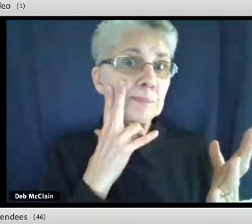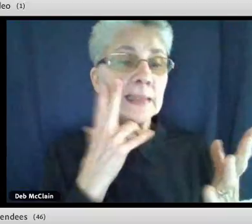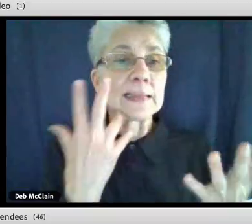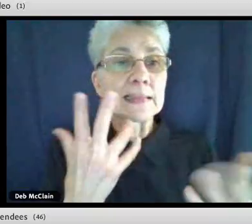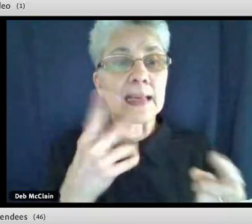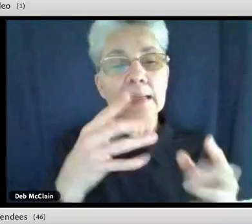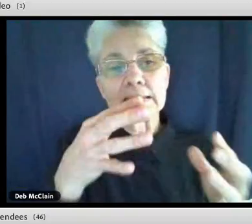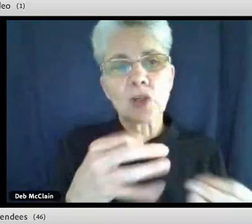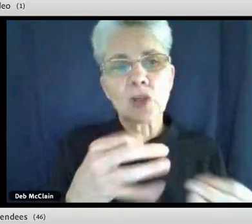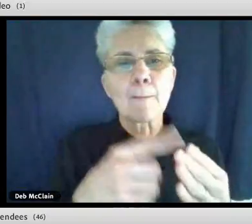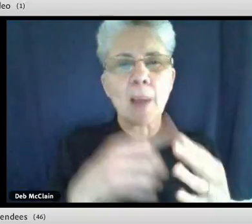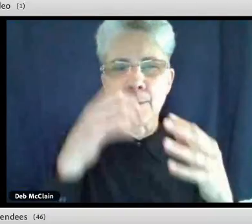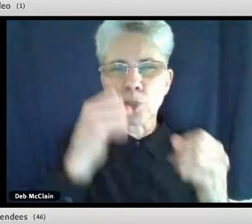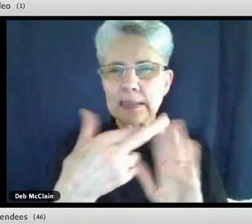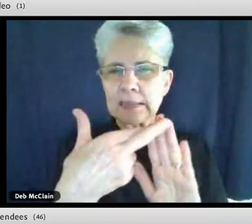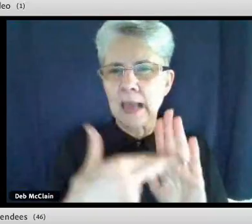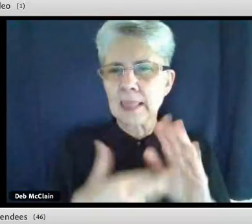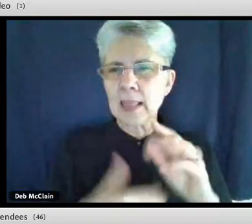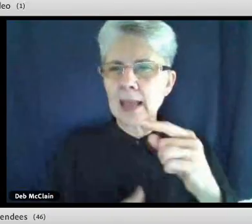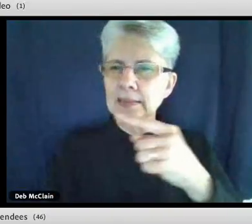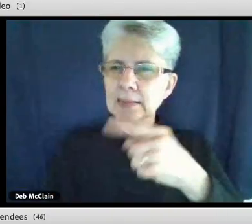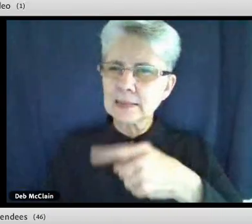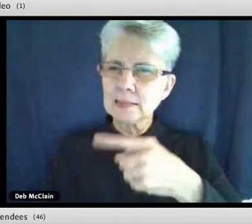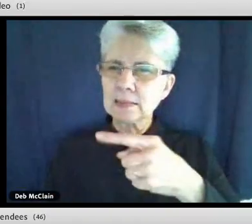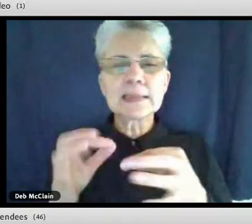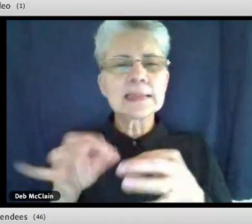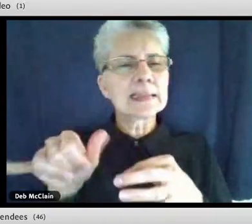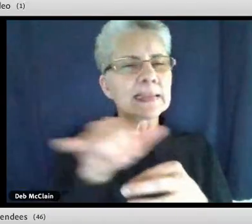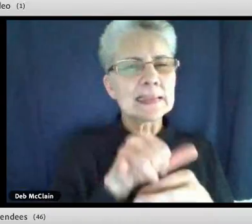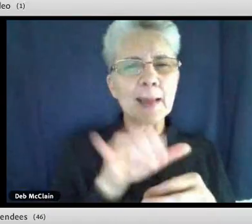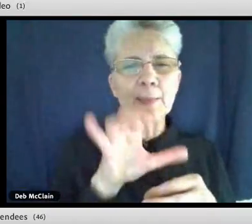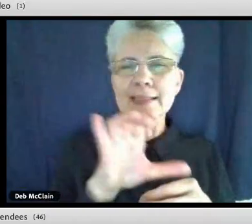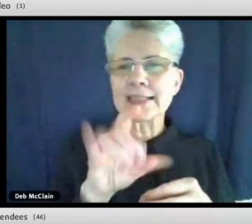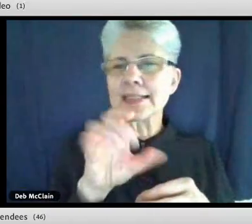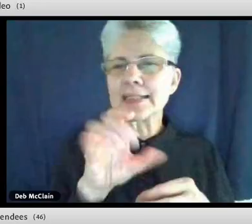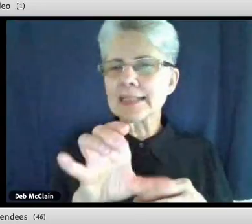but these are the president's guidelines, and they're very similar to what's put out by the CDC